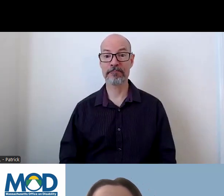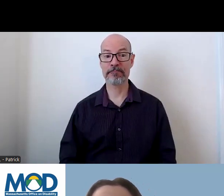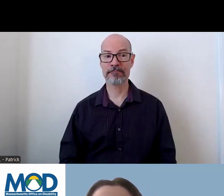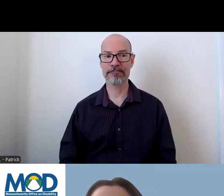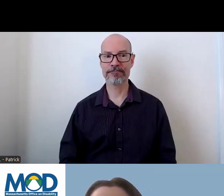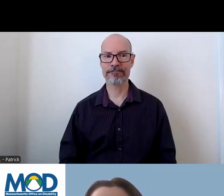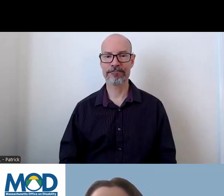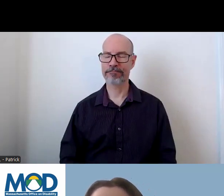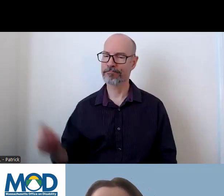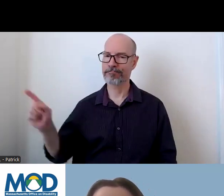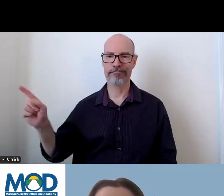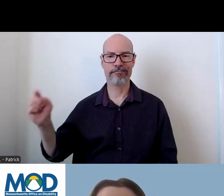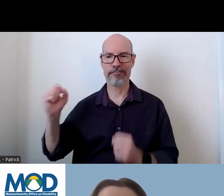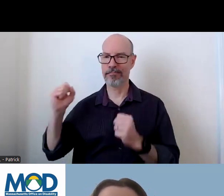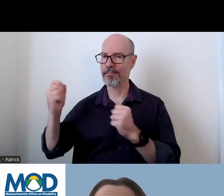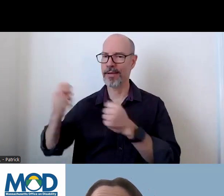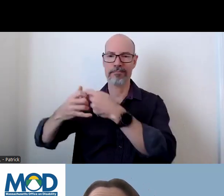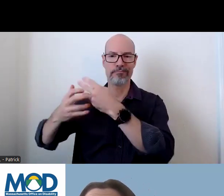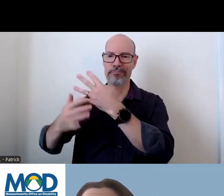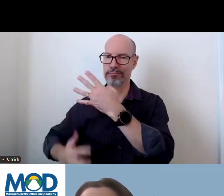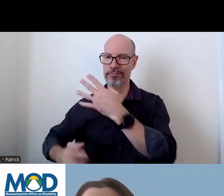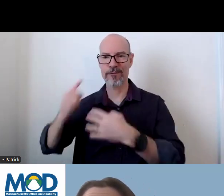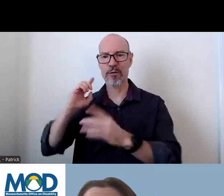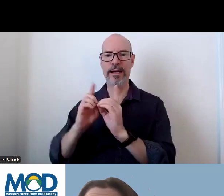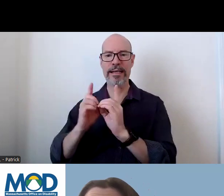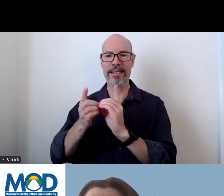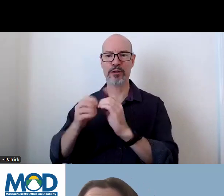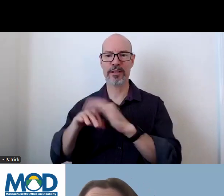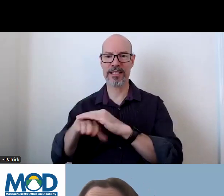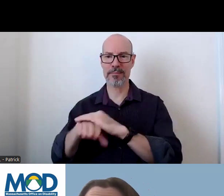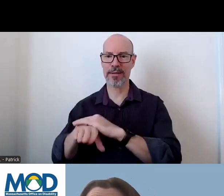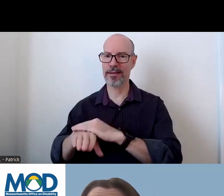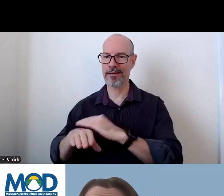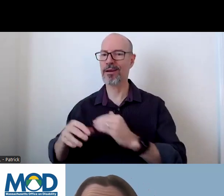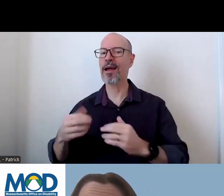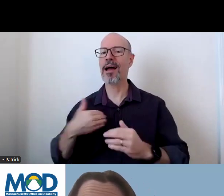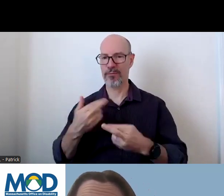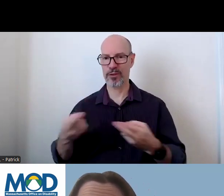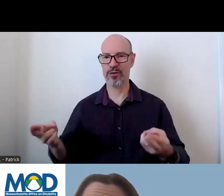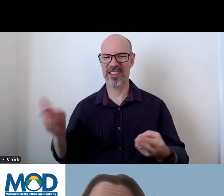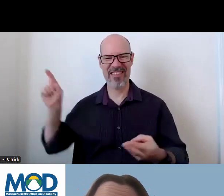We also have a ton of resources on digital accessibility. These slides will be sent around to everybody.